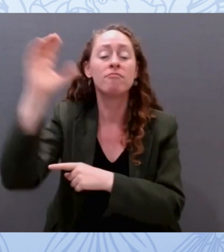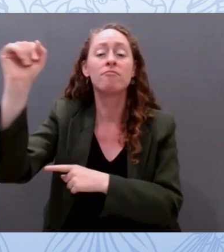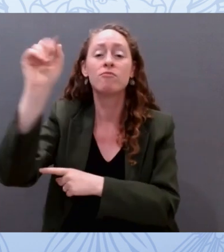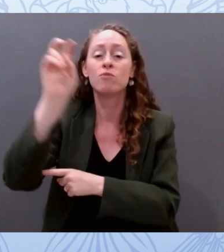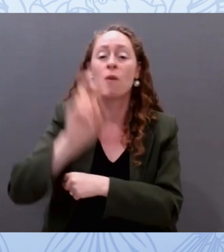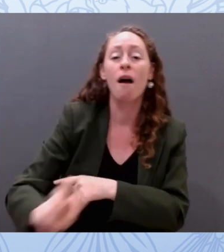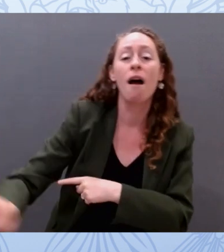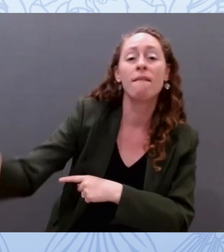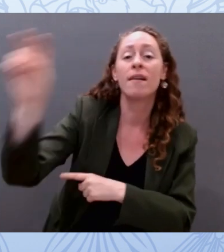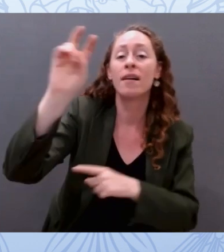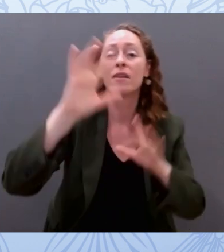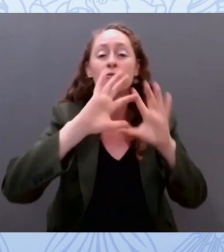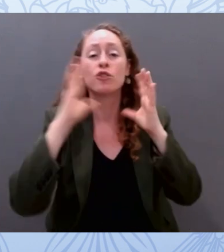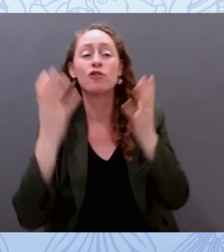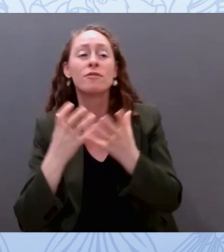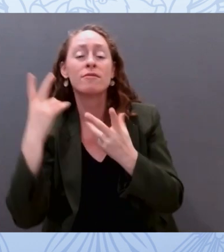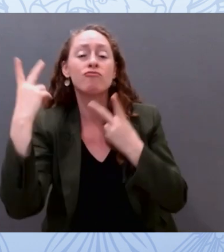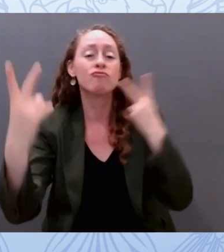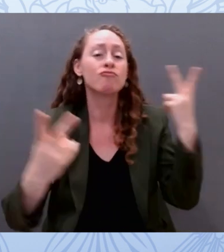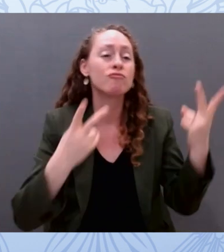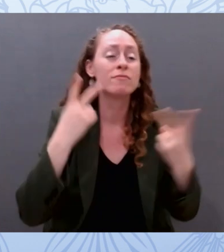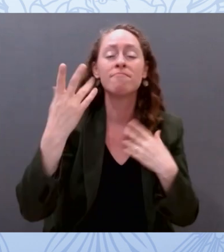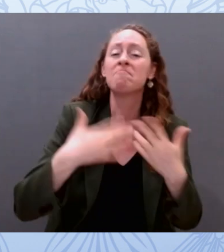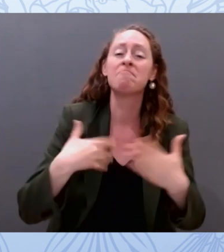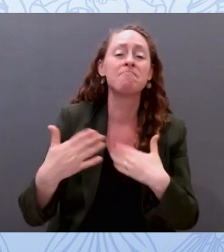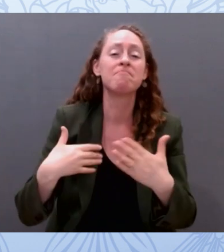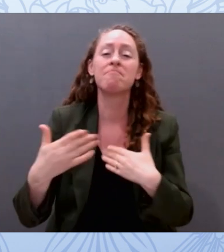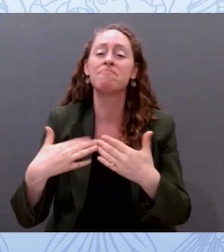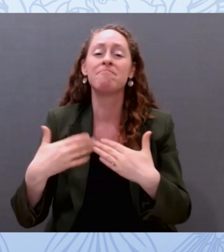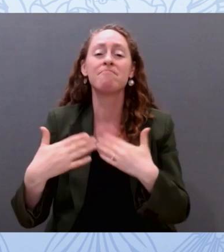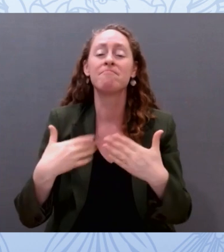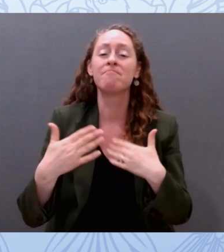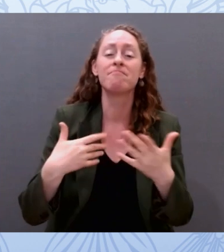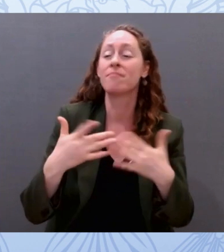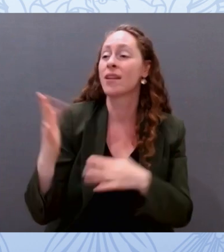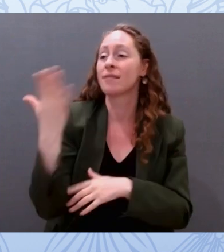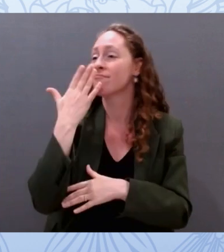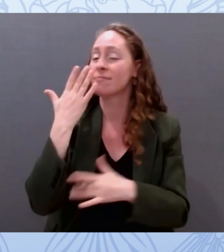There will be no shortage of incredible opportunities in your future,